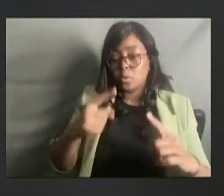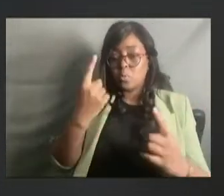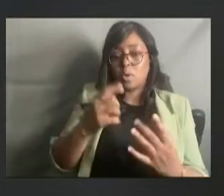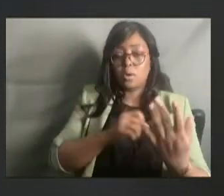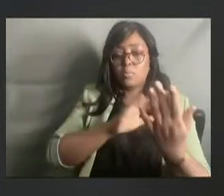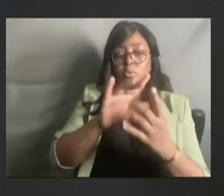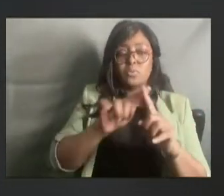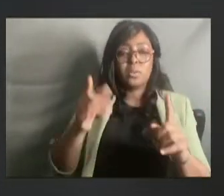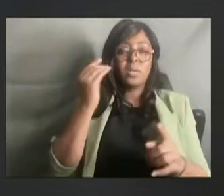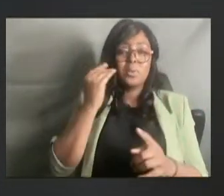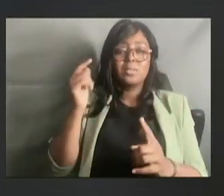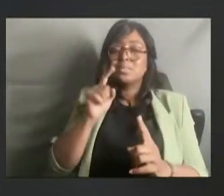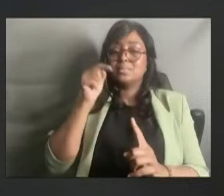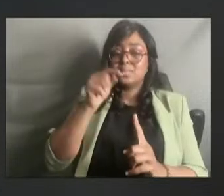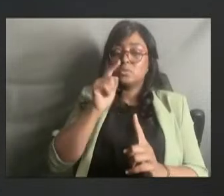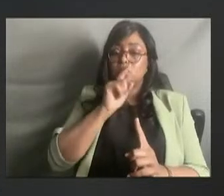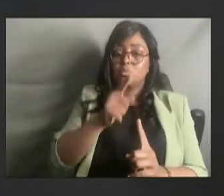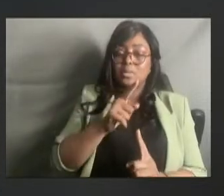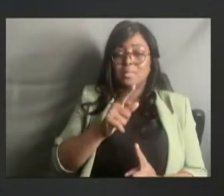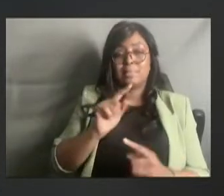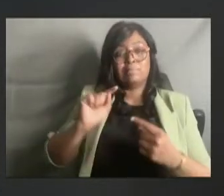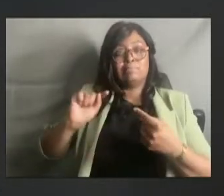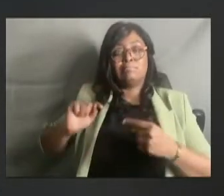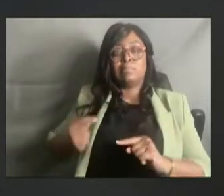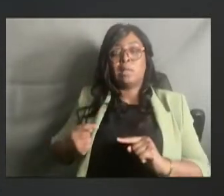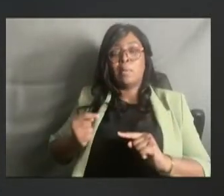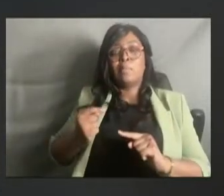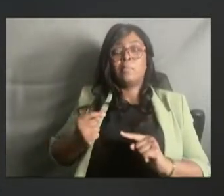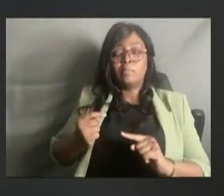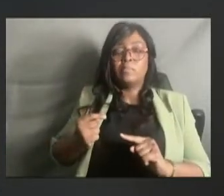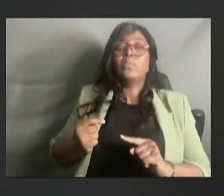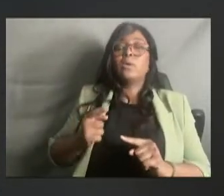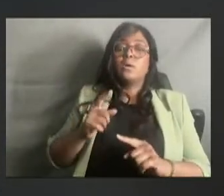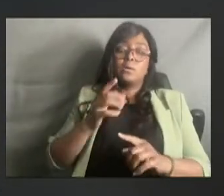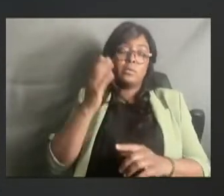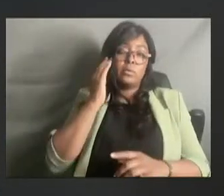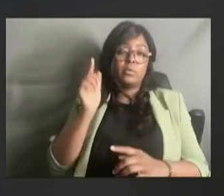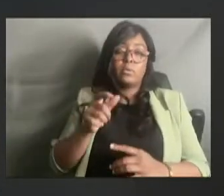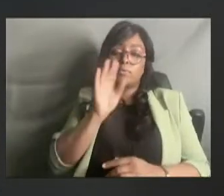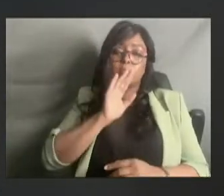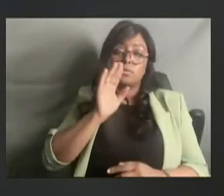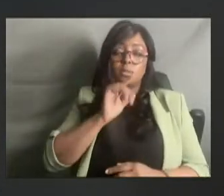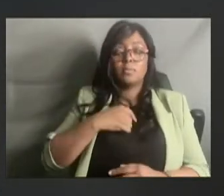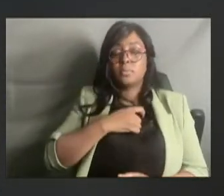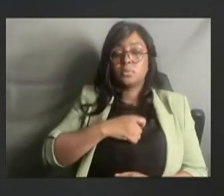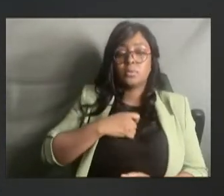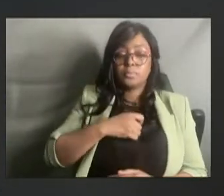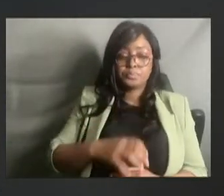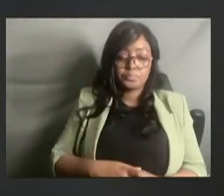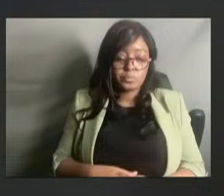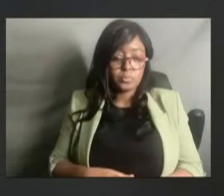we're we're not always going to agree on an approach. And I know that that this is a pain point.